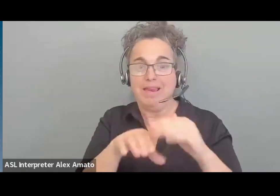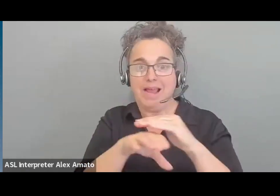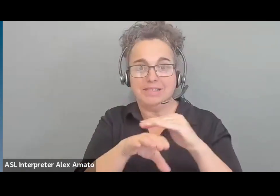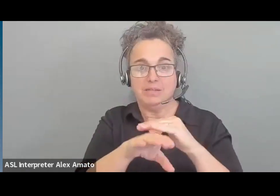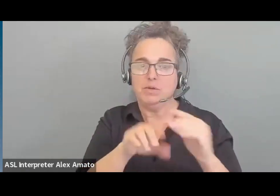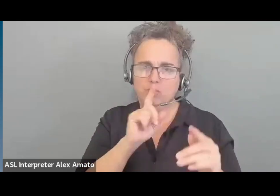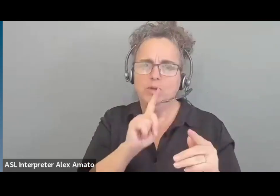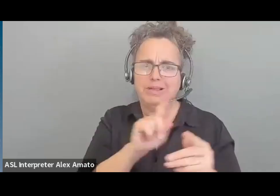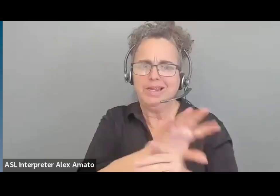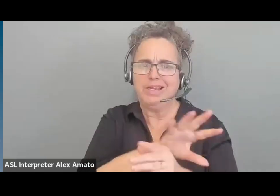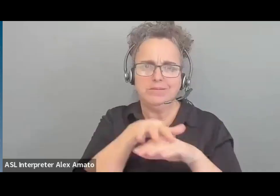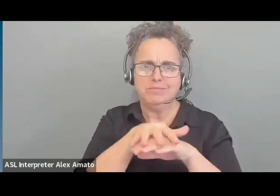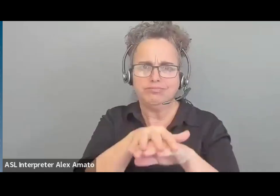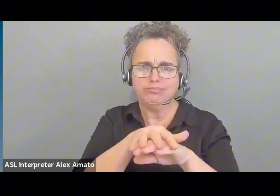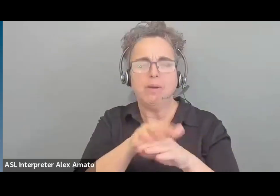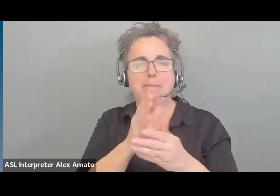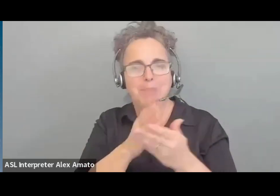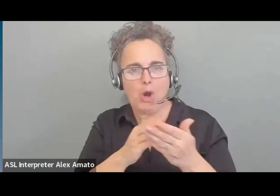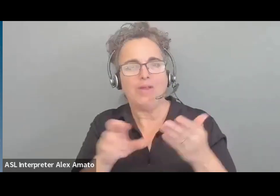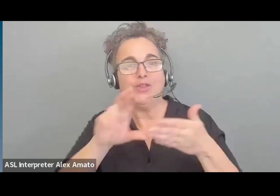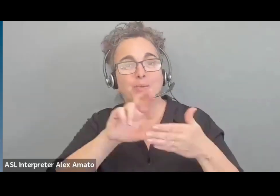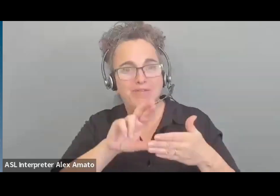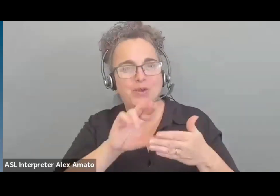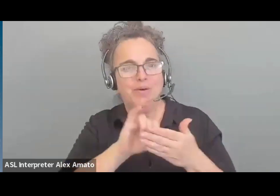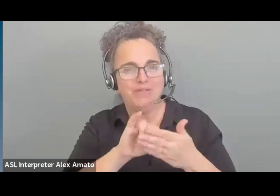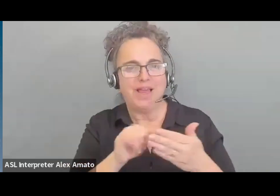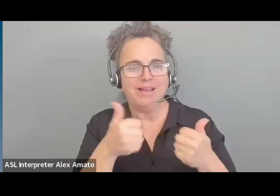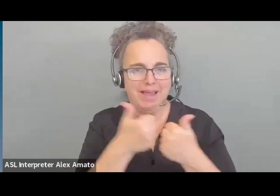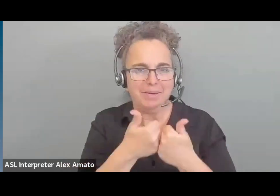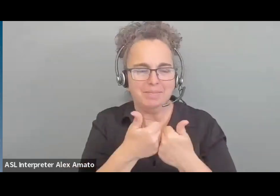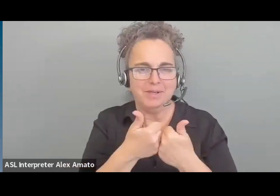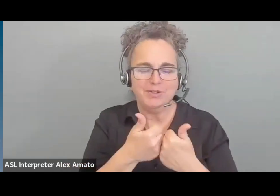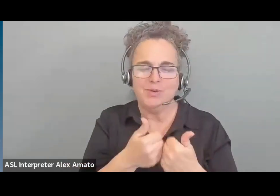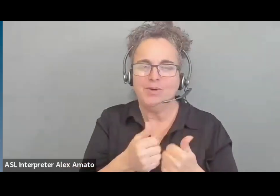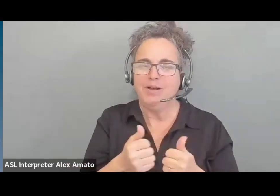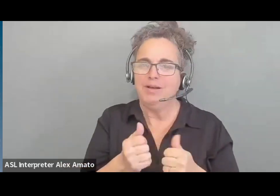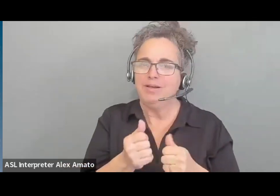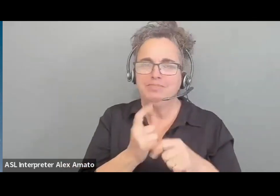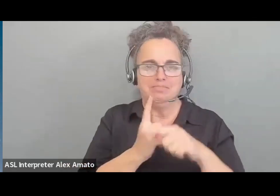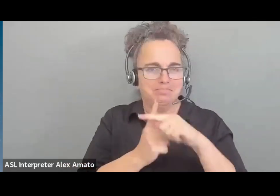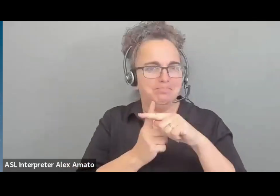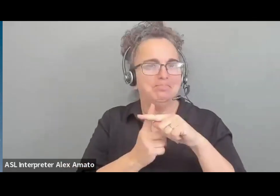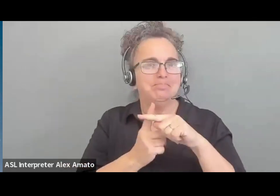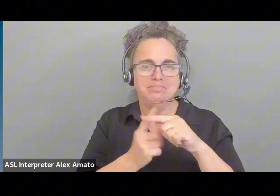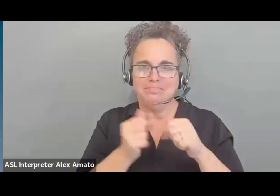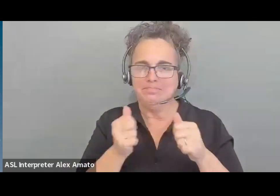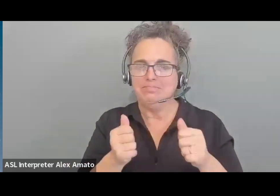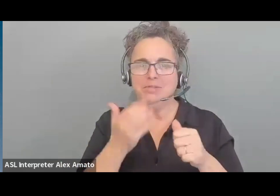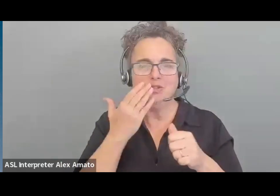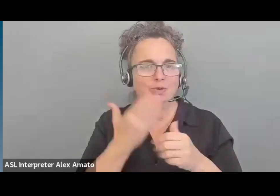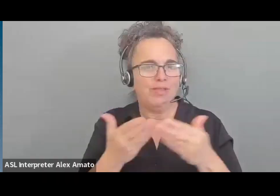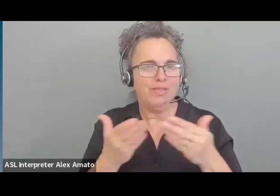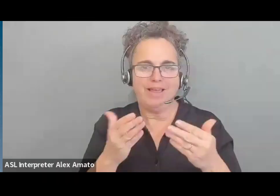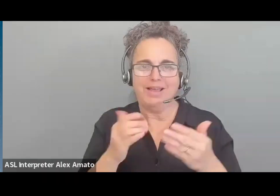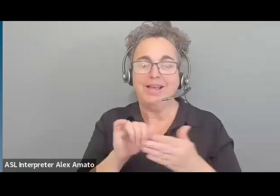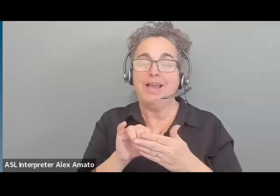of the review of, of the game. So I I think that that that's a good thing that kind of highlights a good shift in the industry.